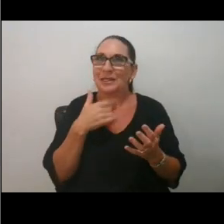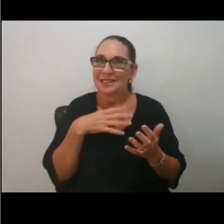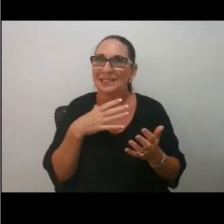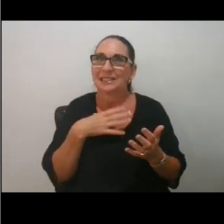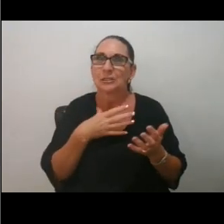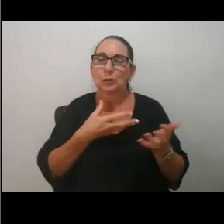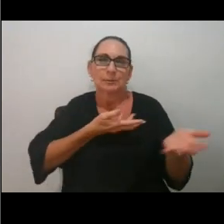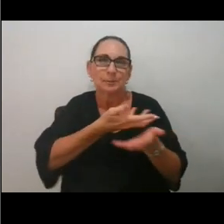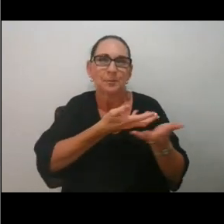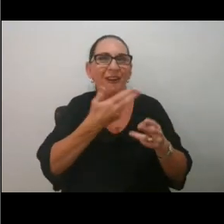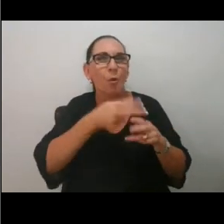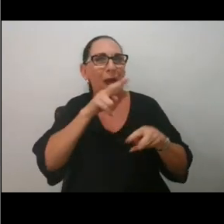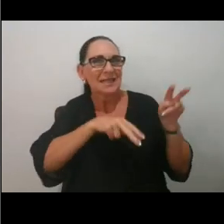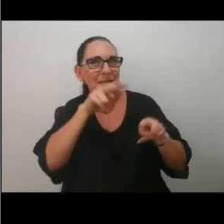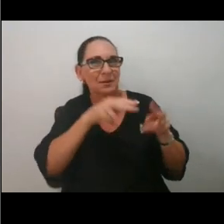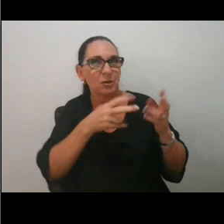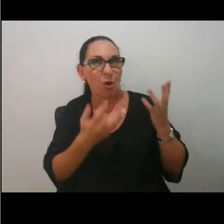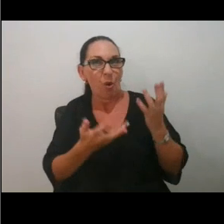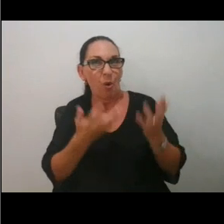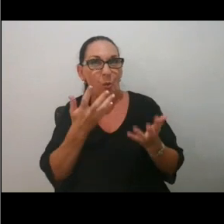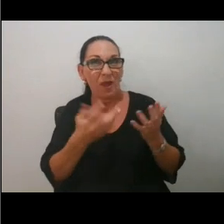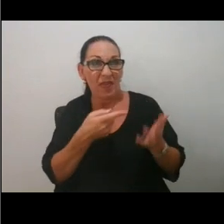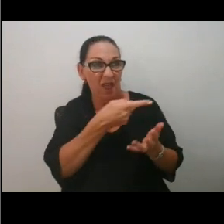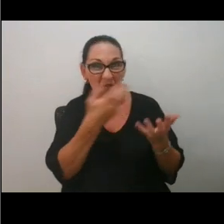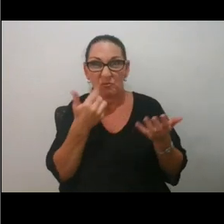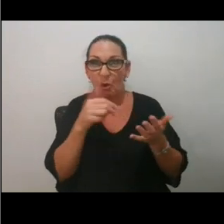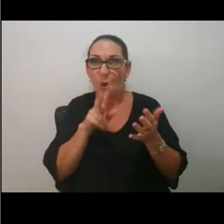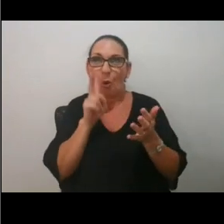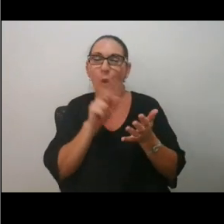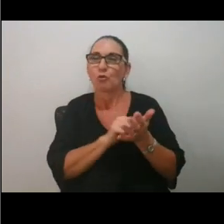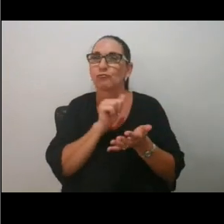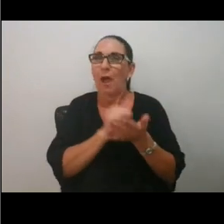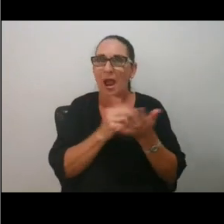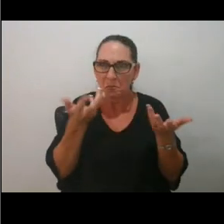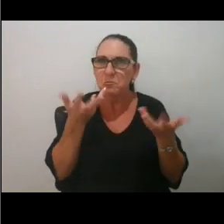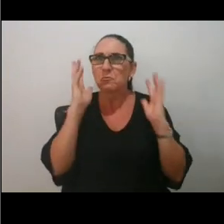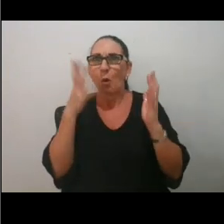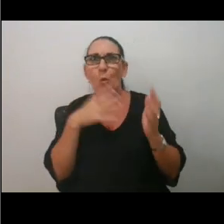to um whether they have the willingness and motivation to um to come back um there's certainly not